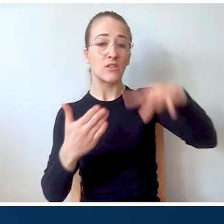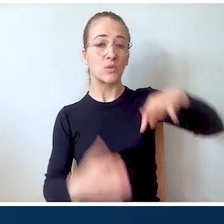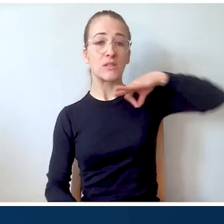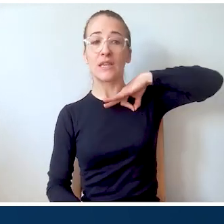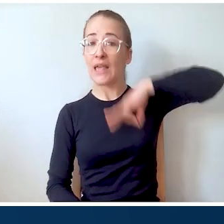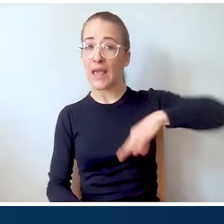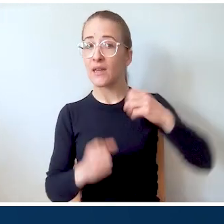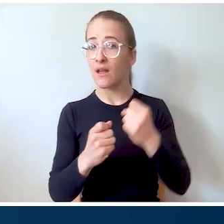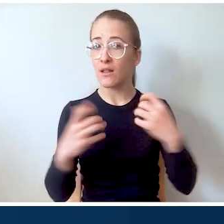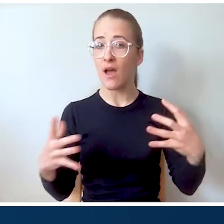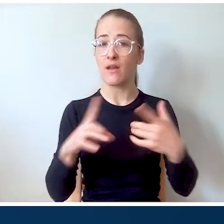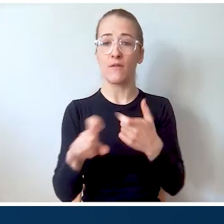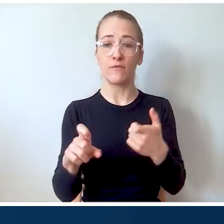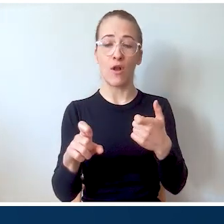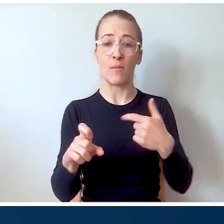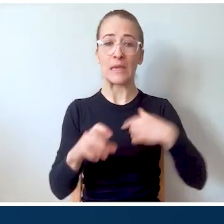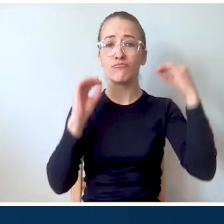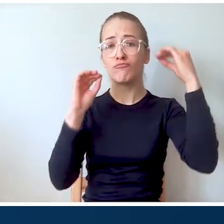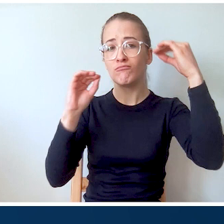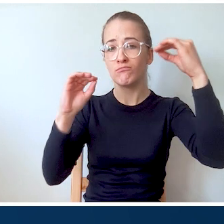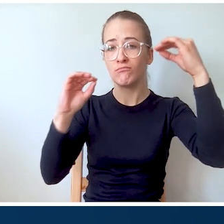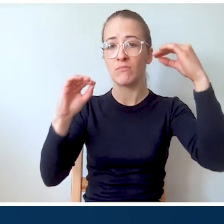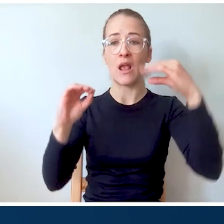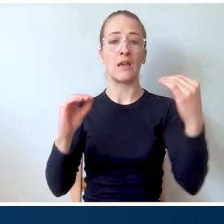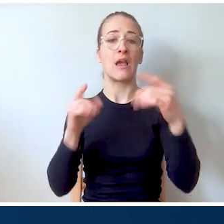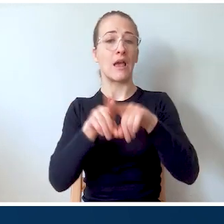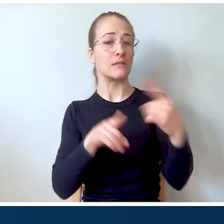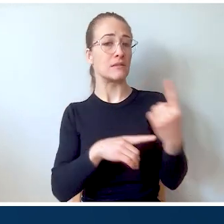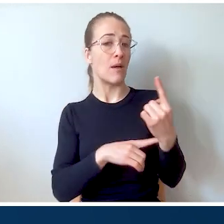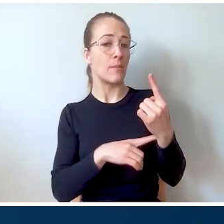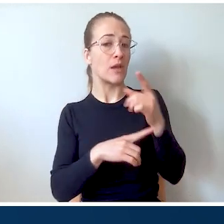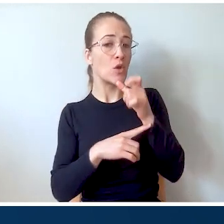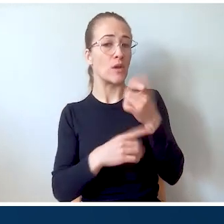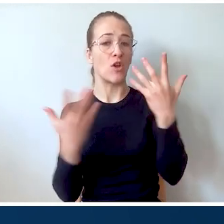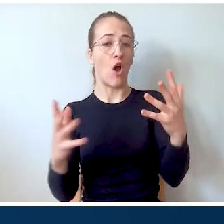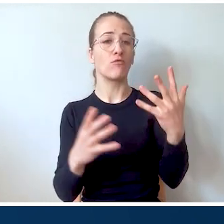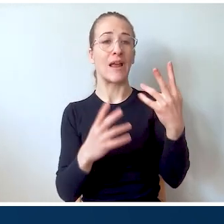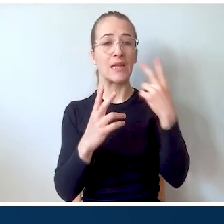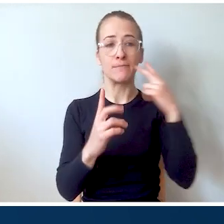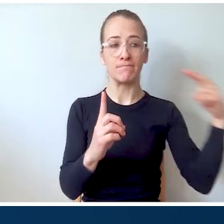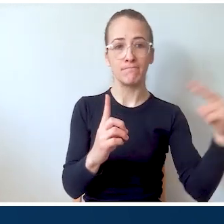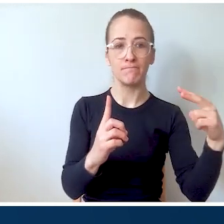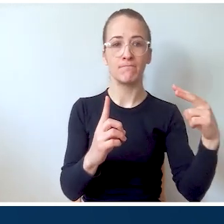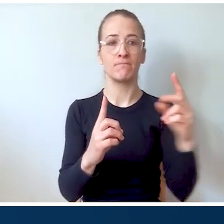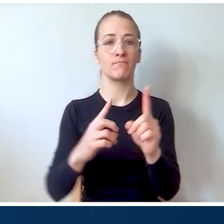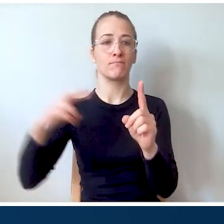from having me as their instructor, as somebody who has seen both sides of these questions.